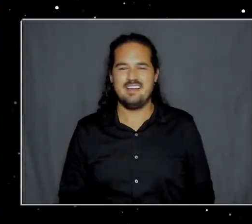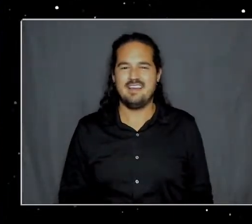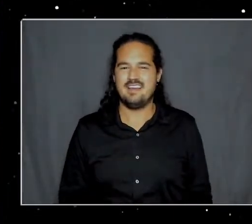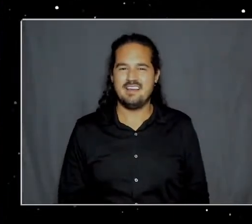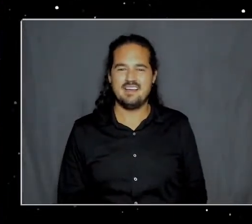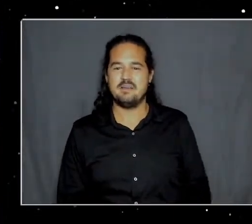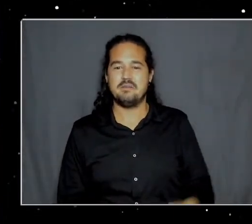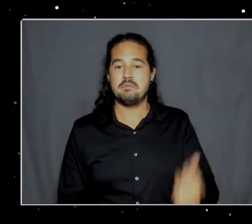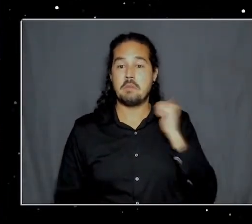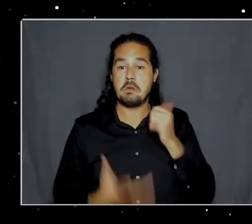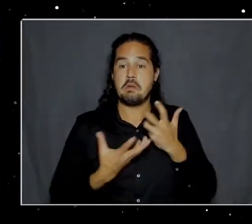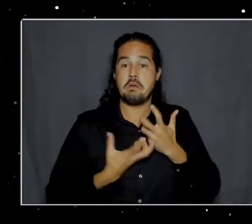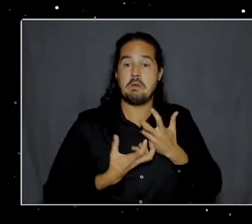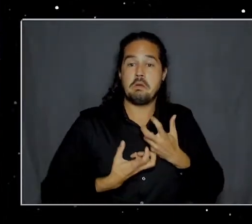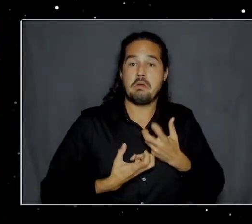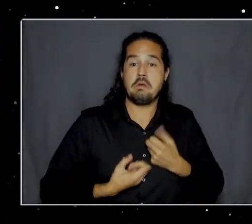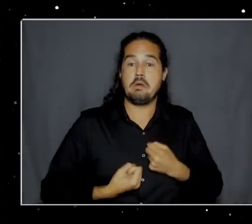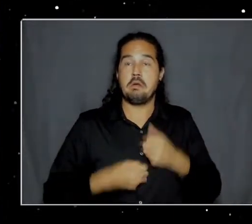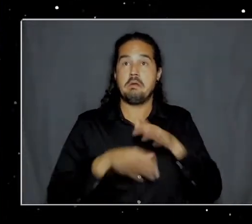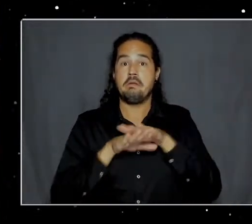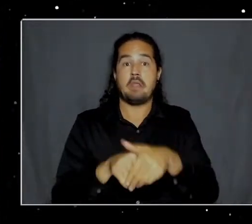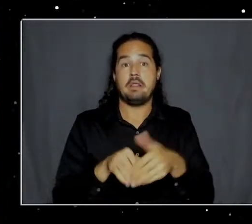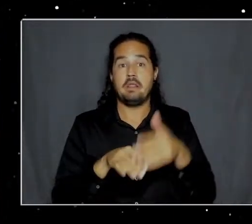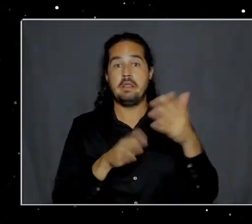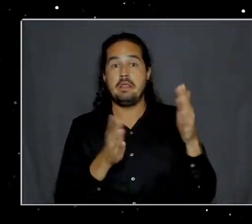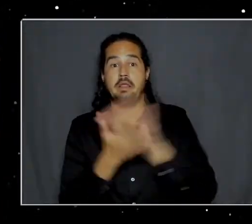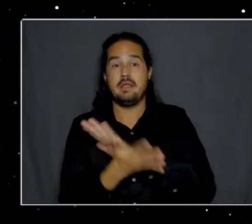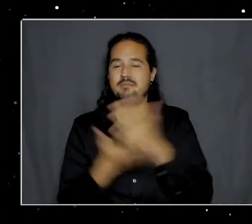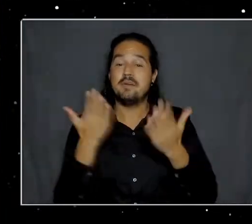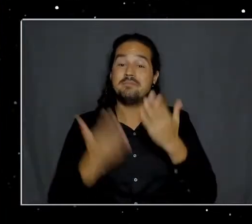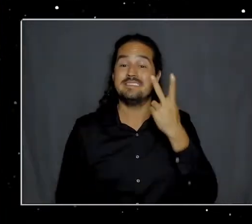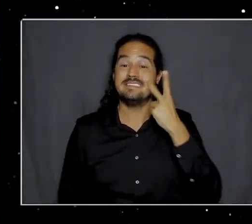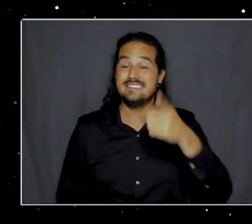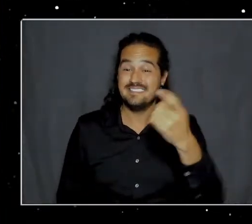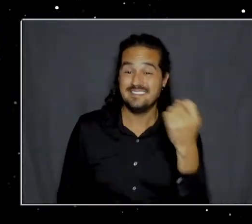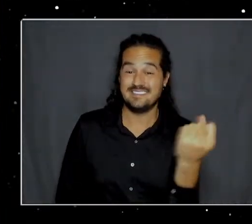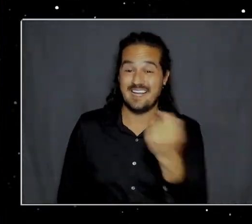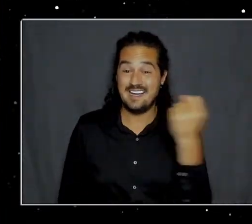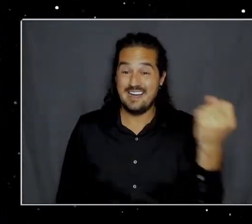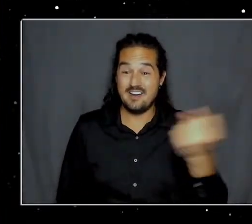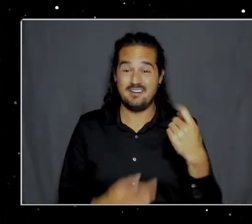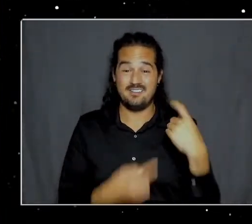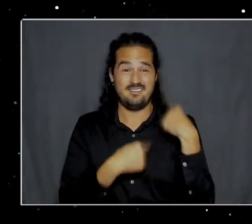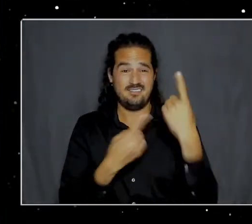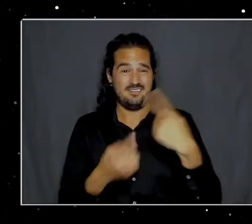I'M NOT GONNA FAKE IT MAYBE I'LL SEE YOU ON SATURDAY